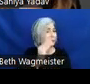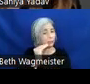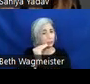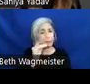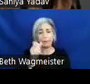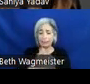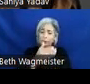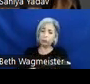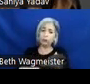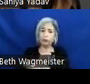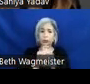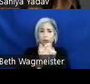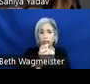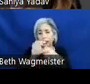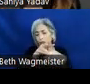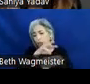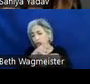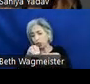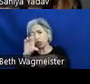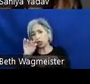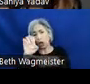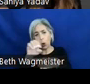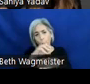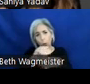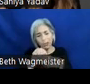adjust a few lines of code as it goes and those small things make a big difference.